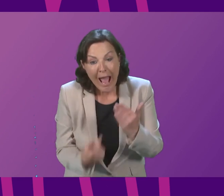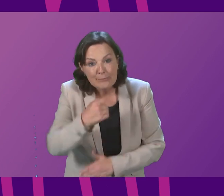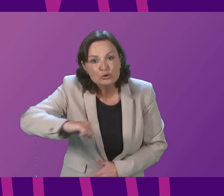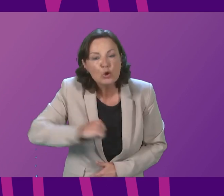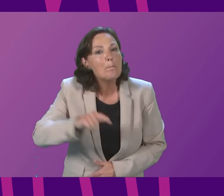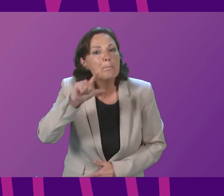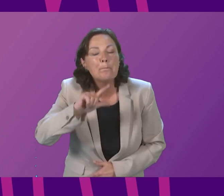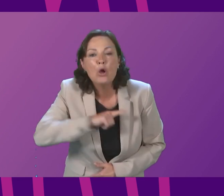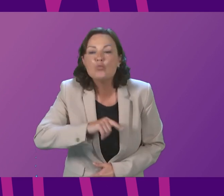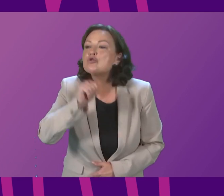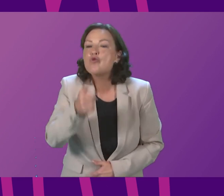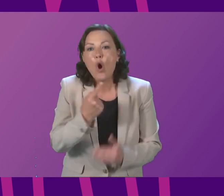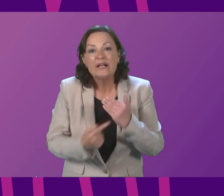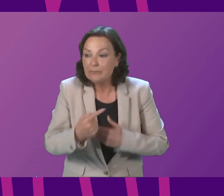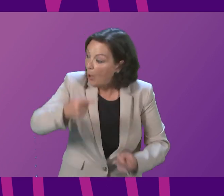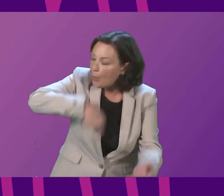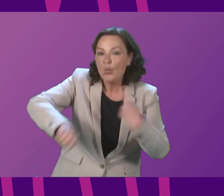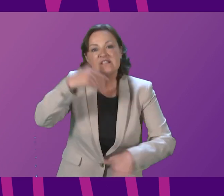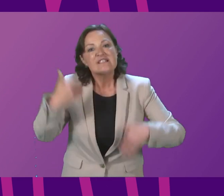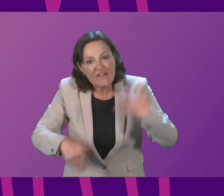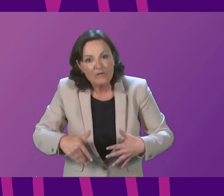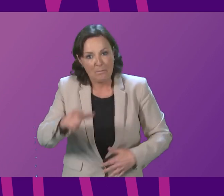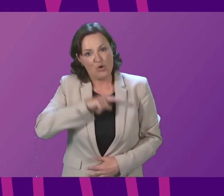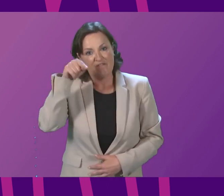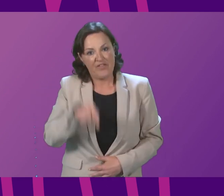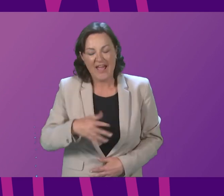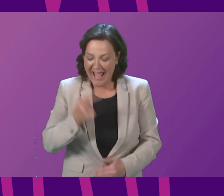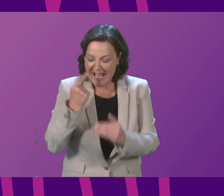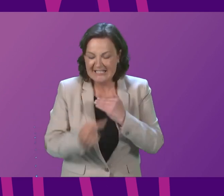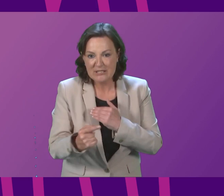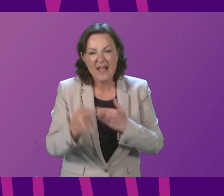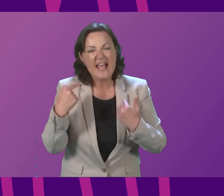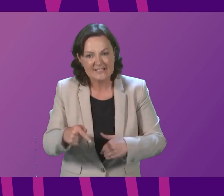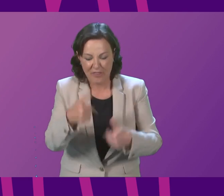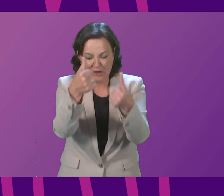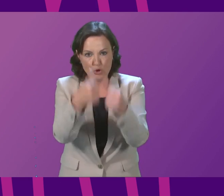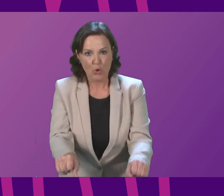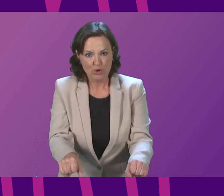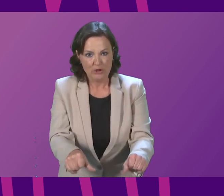People across the country are paying the price of it right now. Independence is the solution.